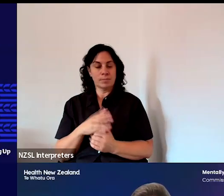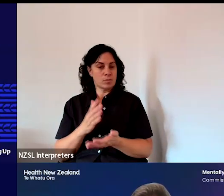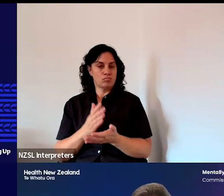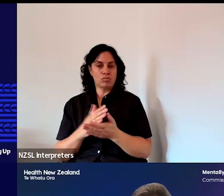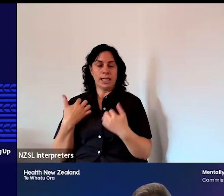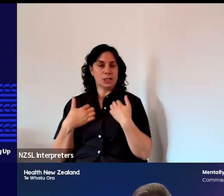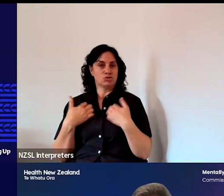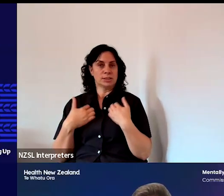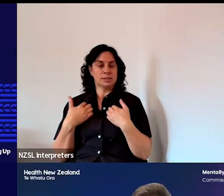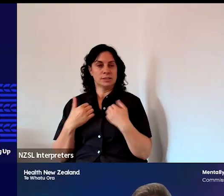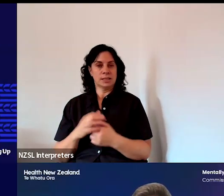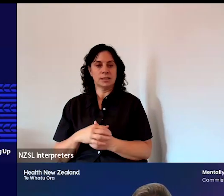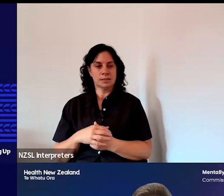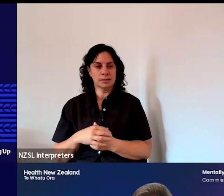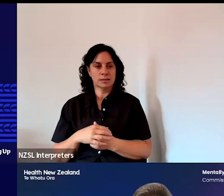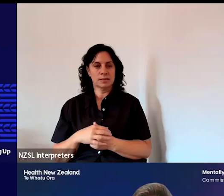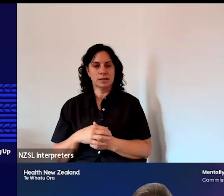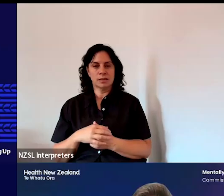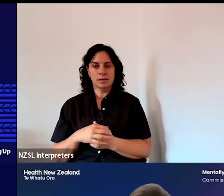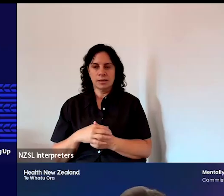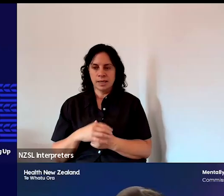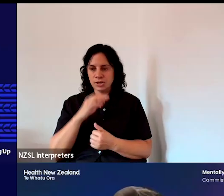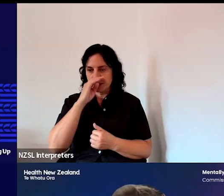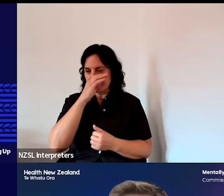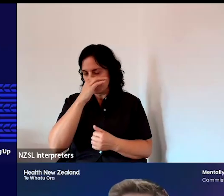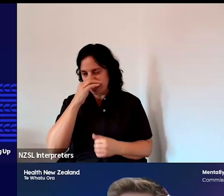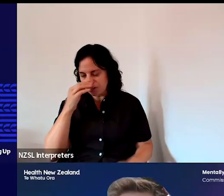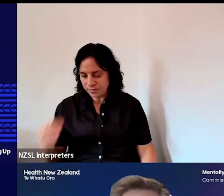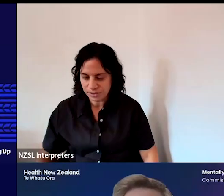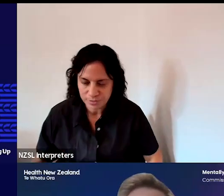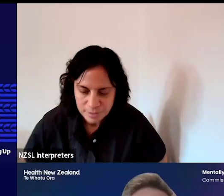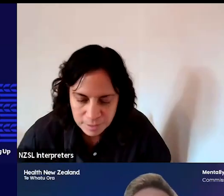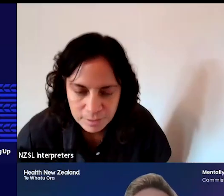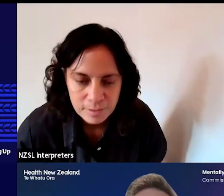For a couple of reasons. John, I wanted to pick up on your point, and I think Kirsten and you were